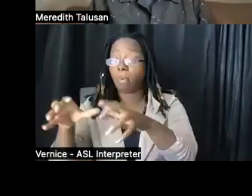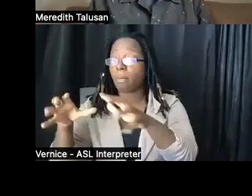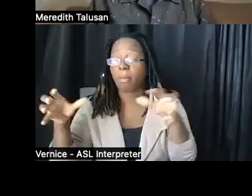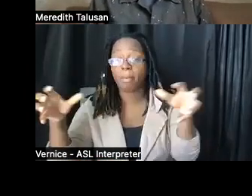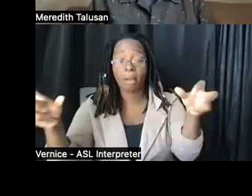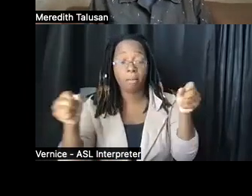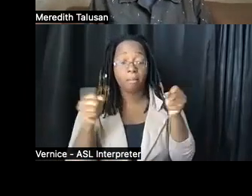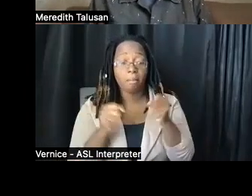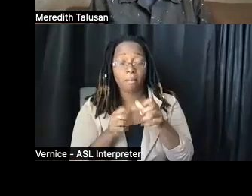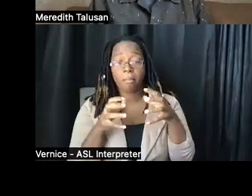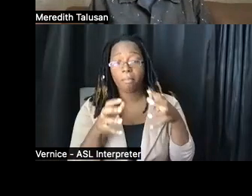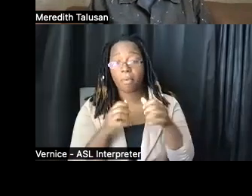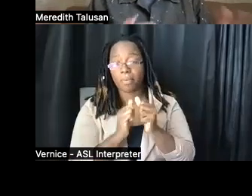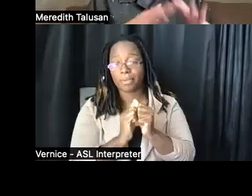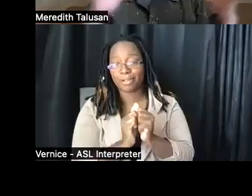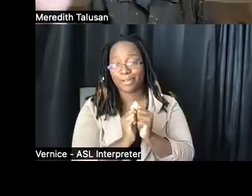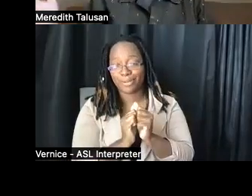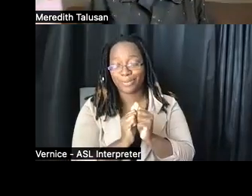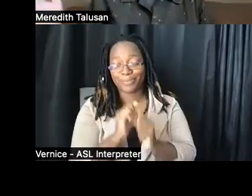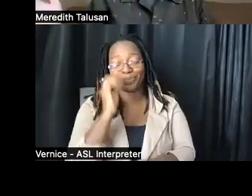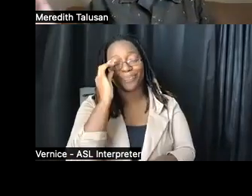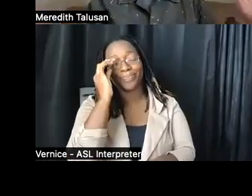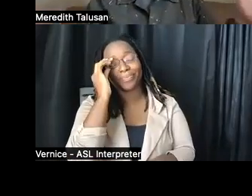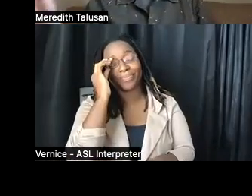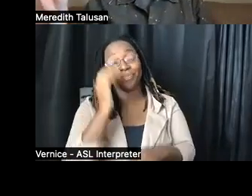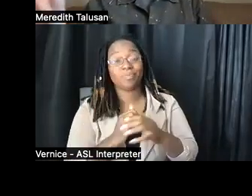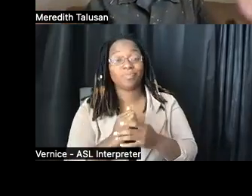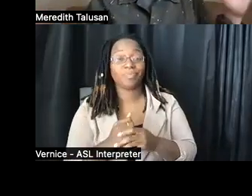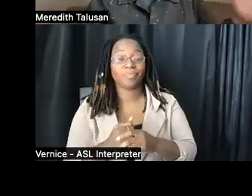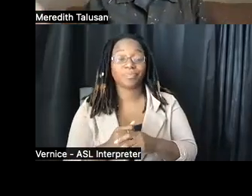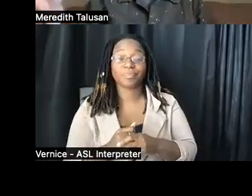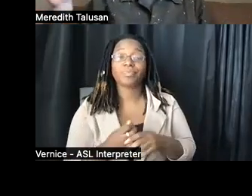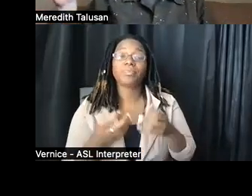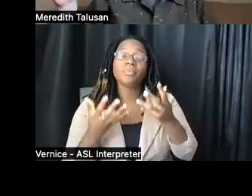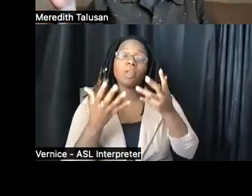enjoyed the role of bringing people together.